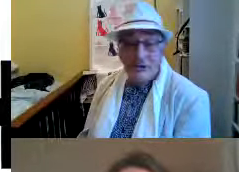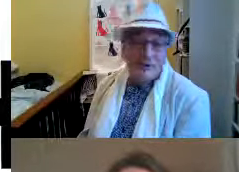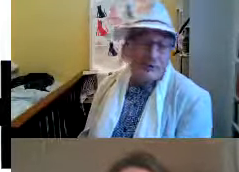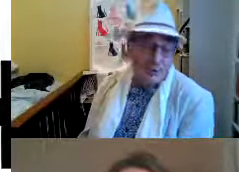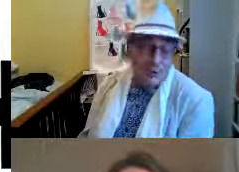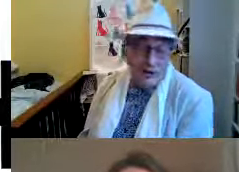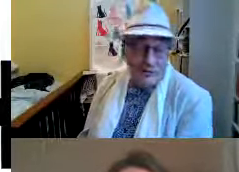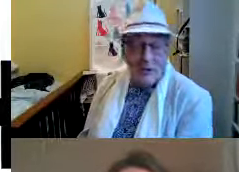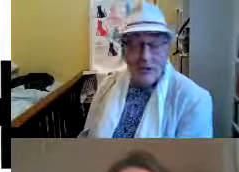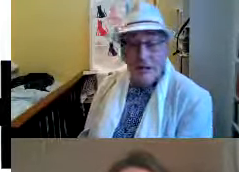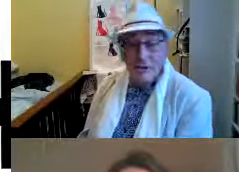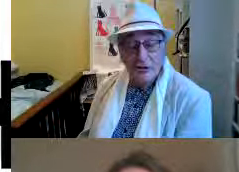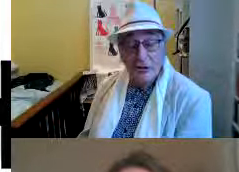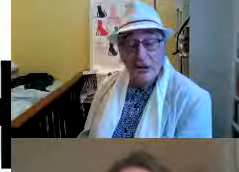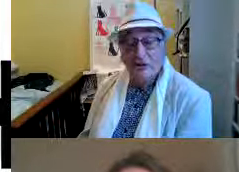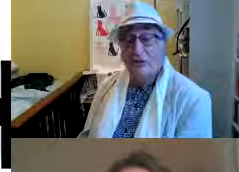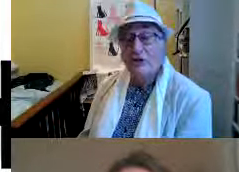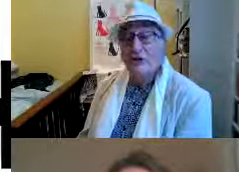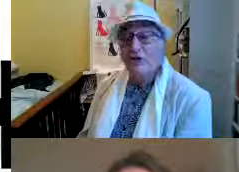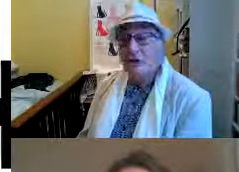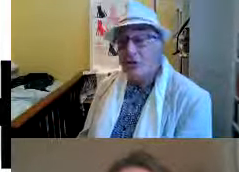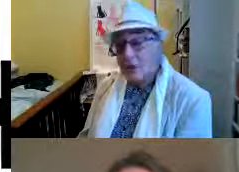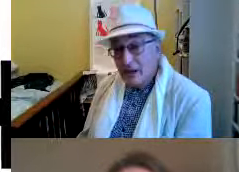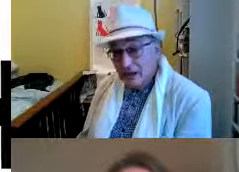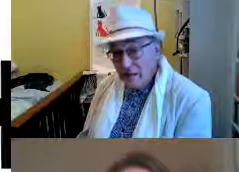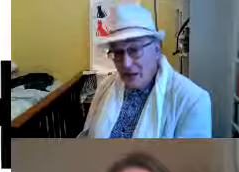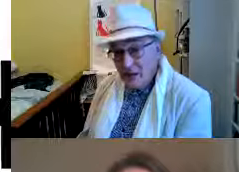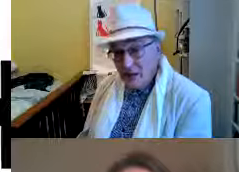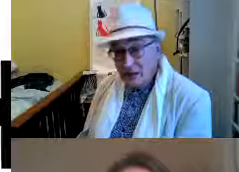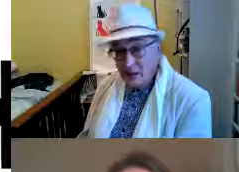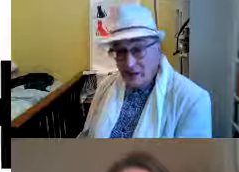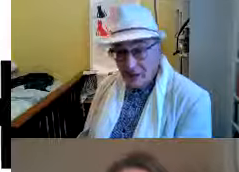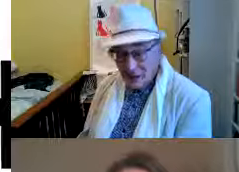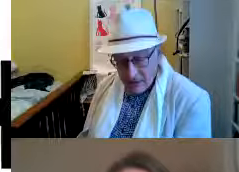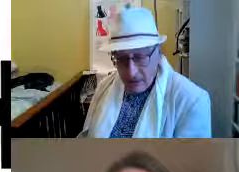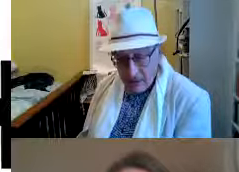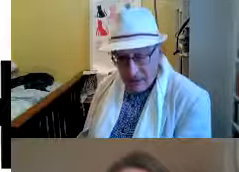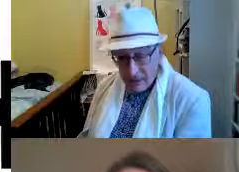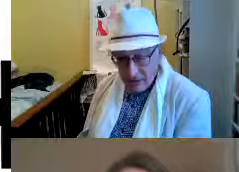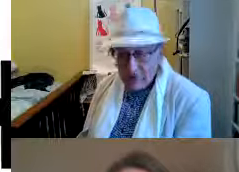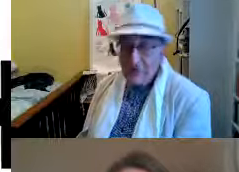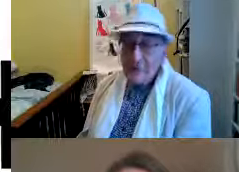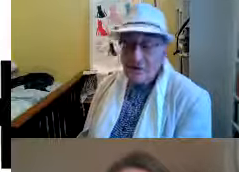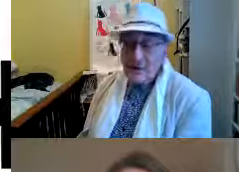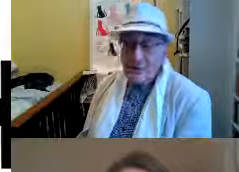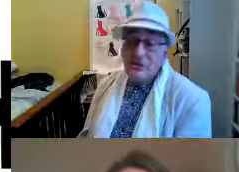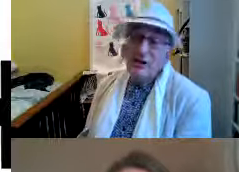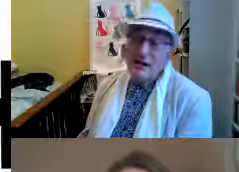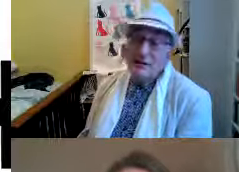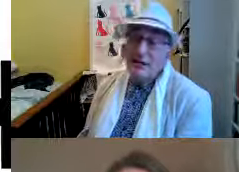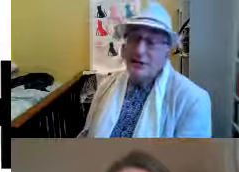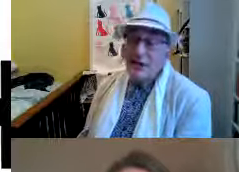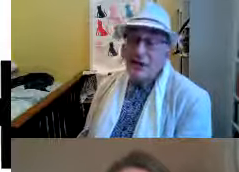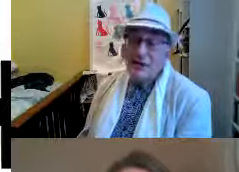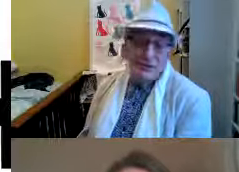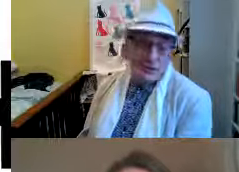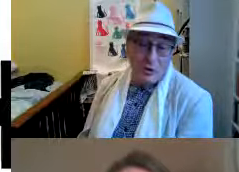because not all everyone can do chats then you can email esther at esther dasharts.org